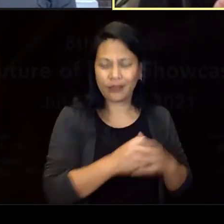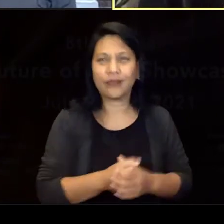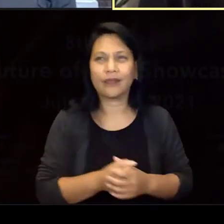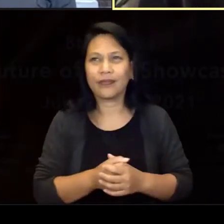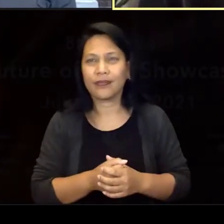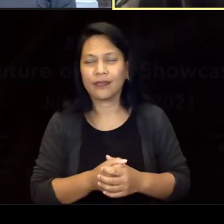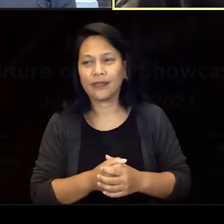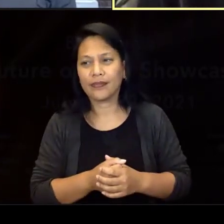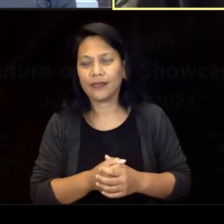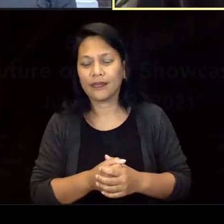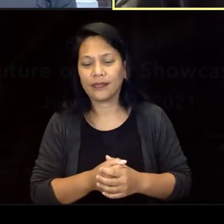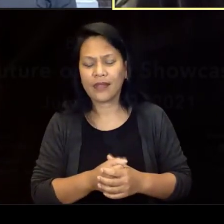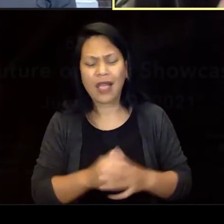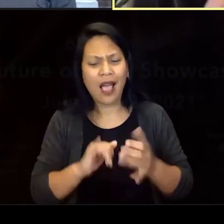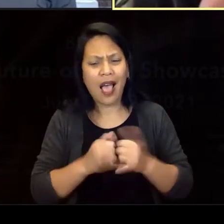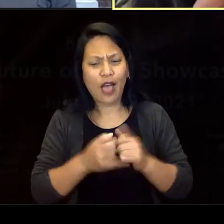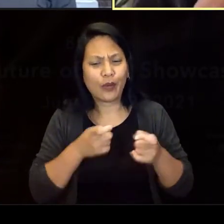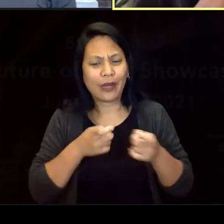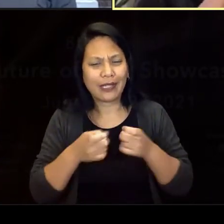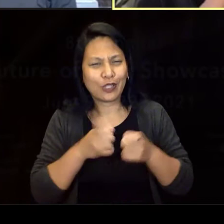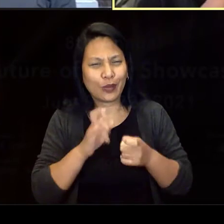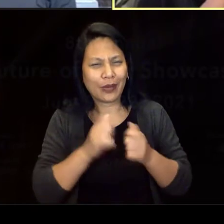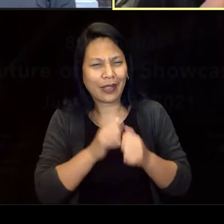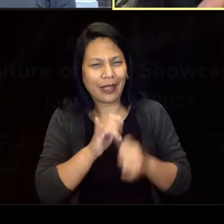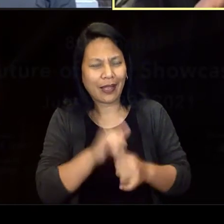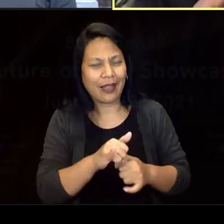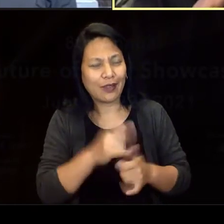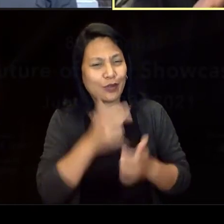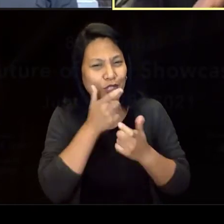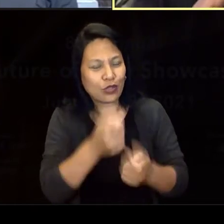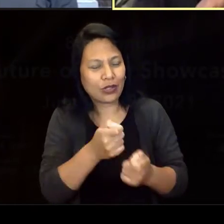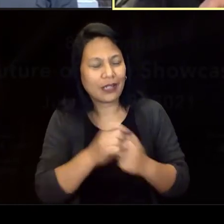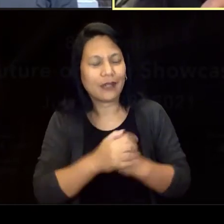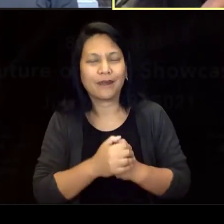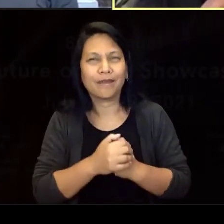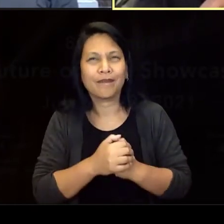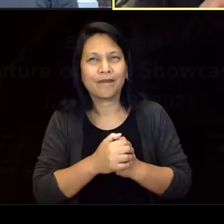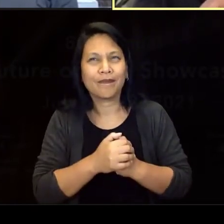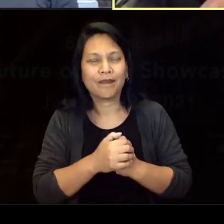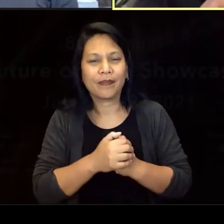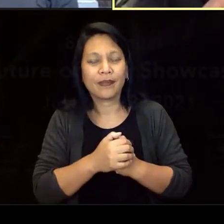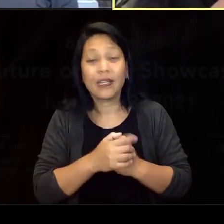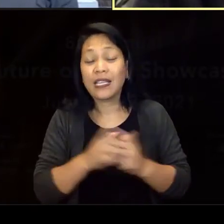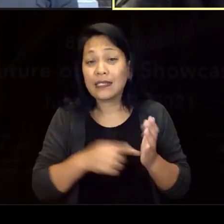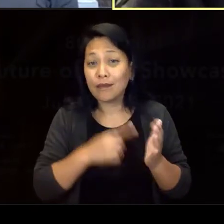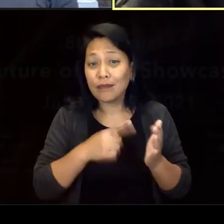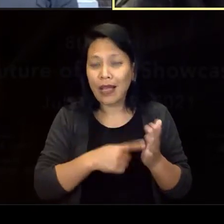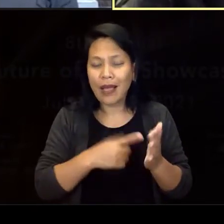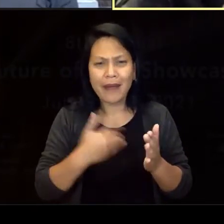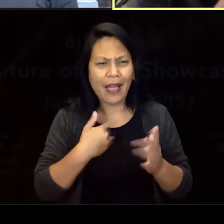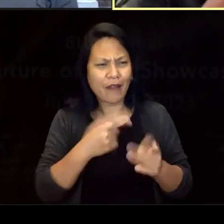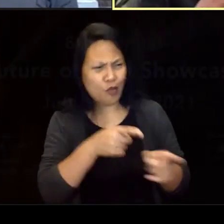to decide to deal with them because sometimes it's like, okay, well there's this really abelist thing happening?